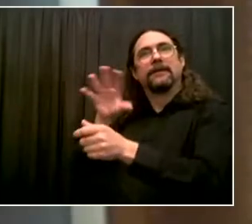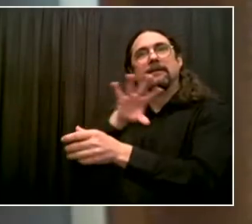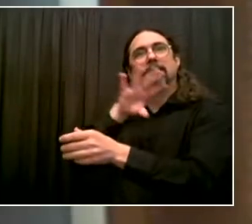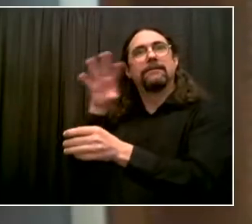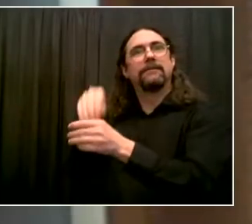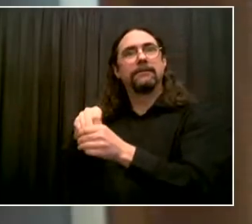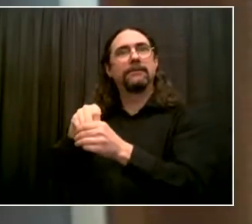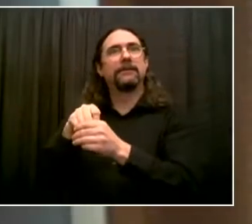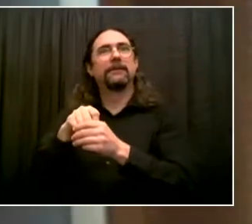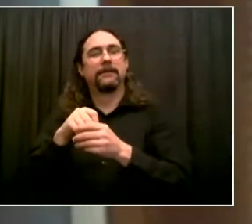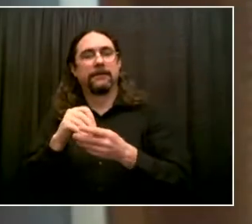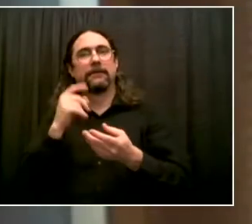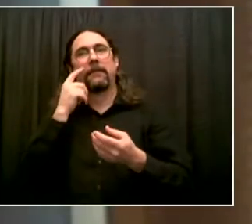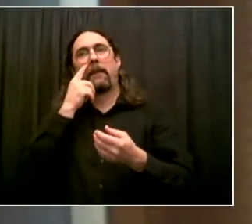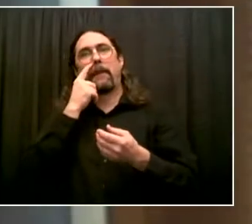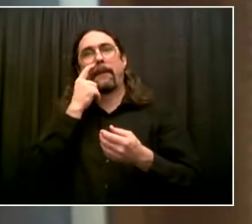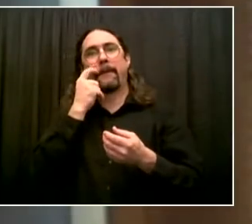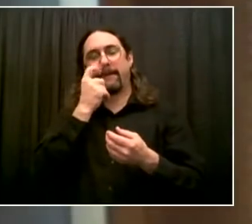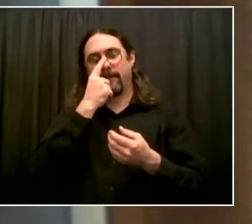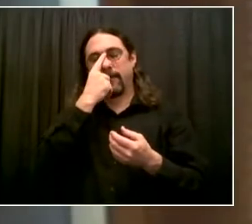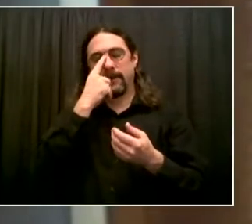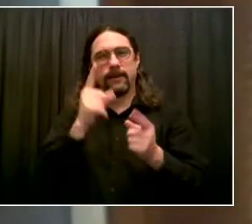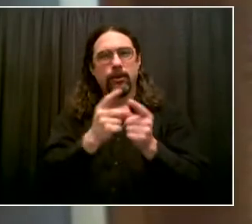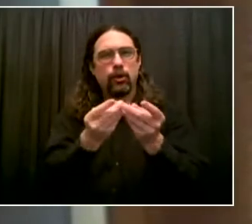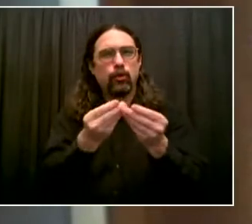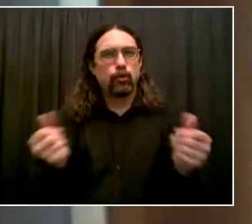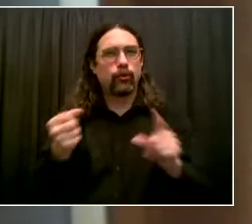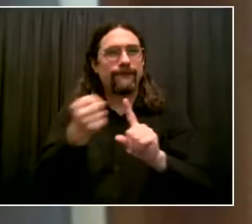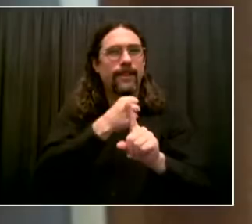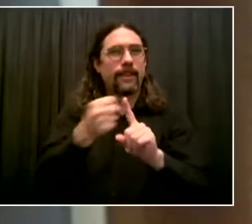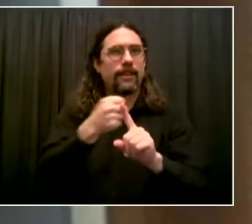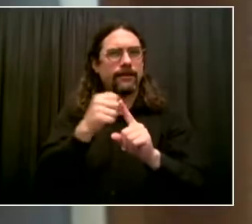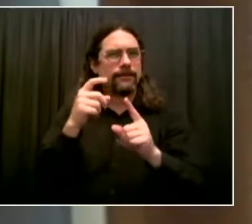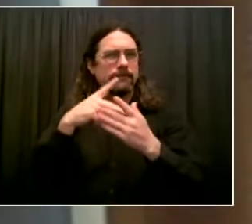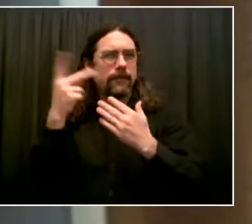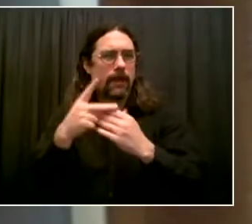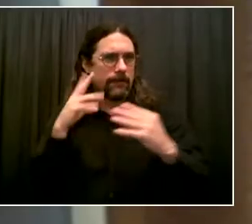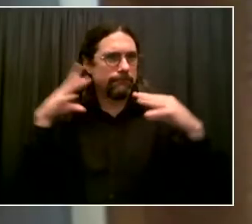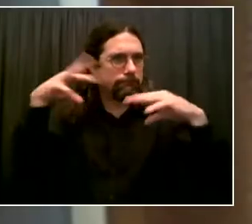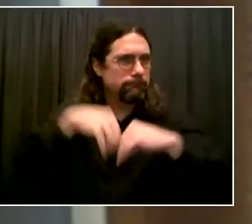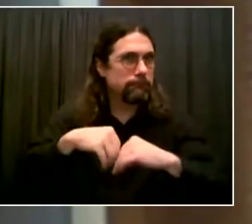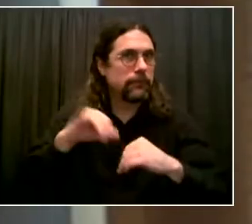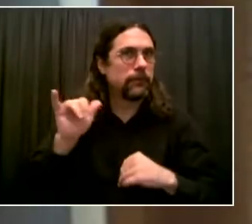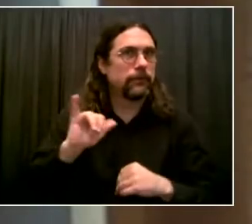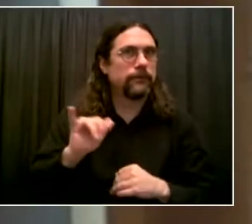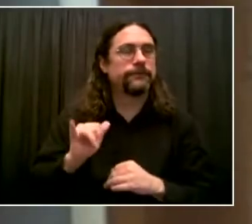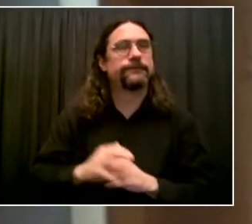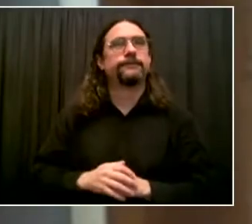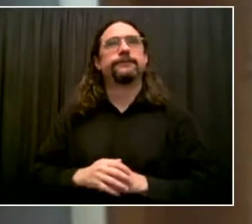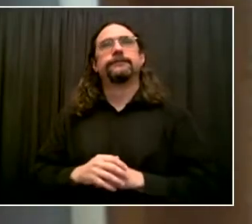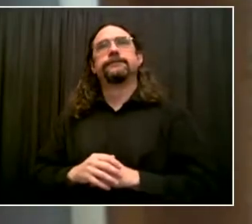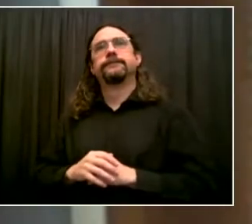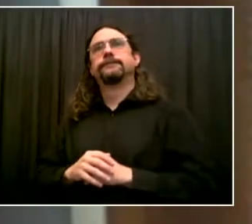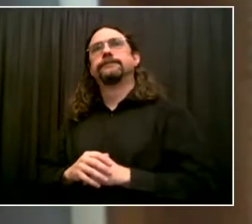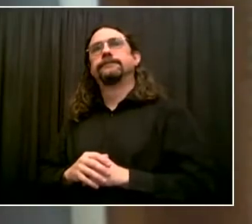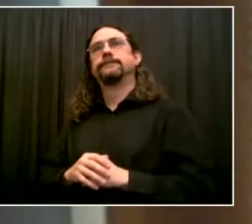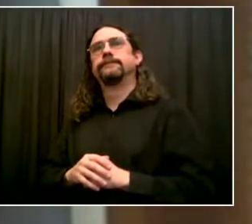AND EXPANSION OF THE PATROL VIOLENCE PROGRAM IS A MAJOR VICTORY FOR MY DISTRICT.